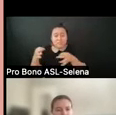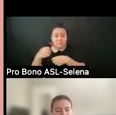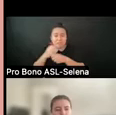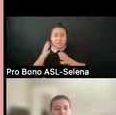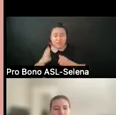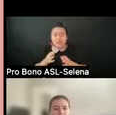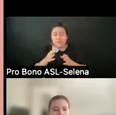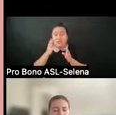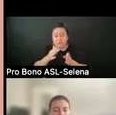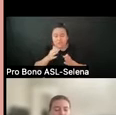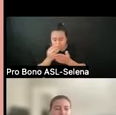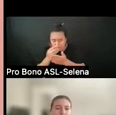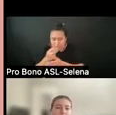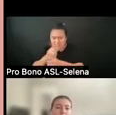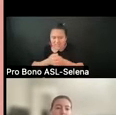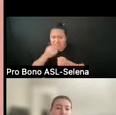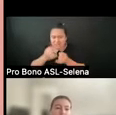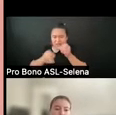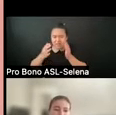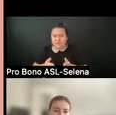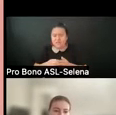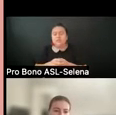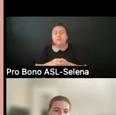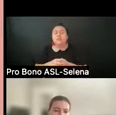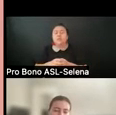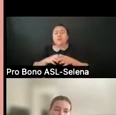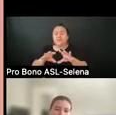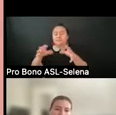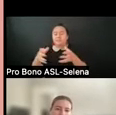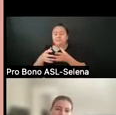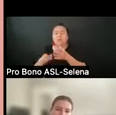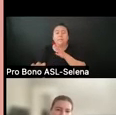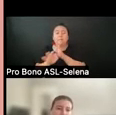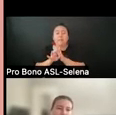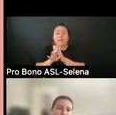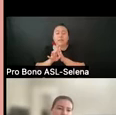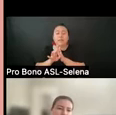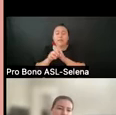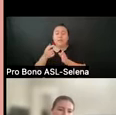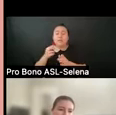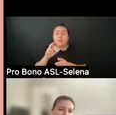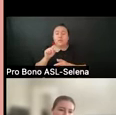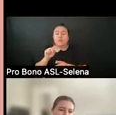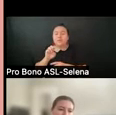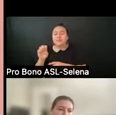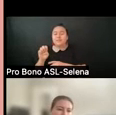So they will individually review the finalists and they will meet to select the grantees over a